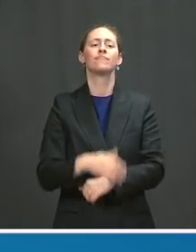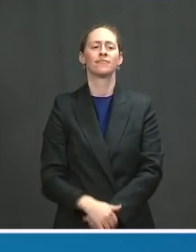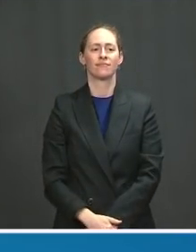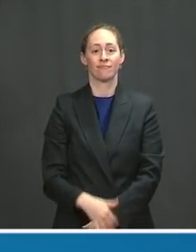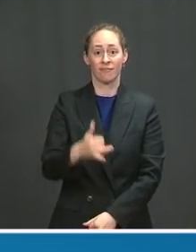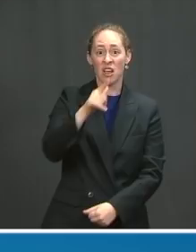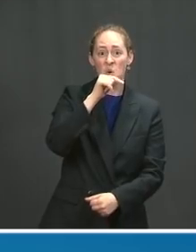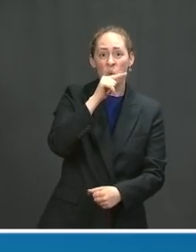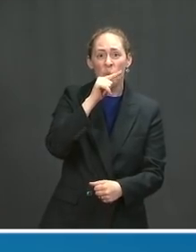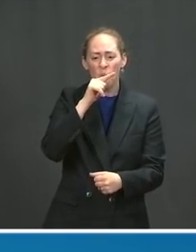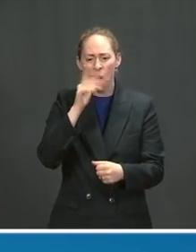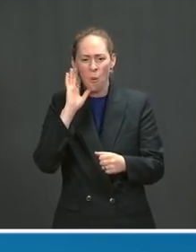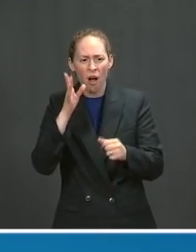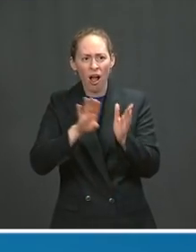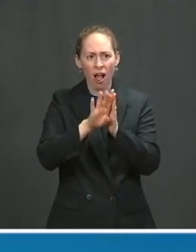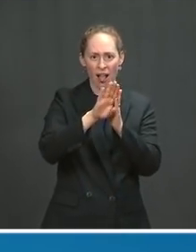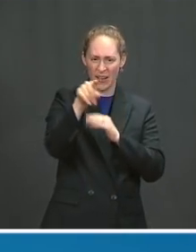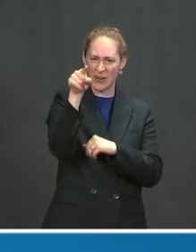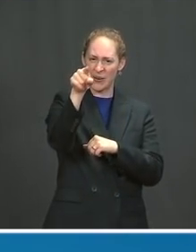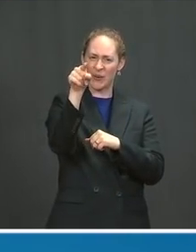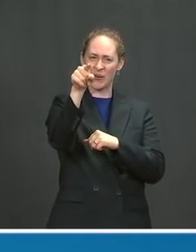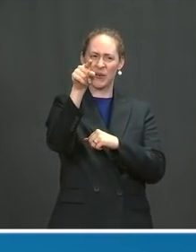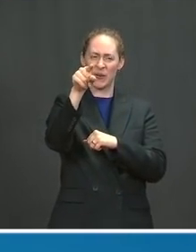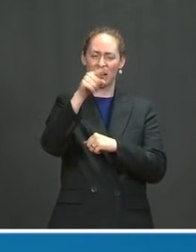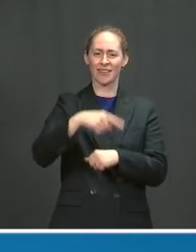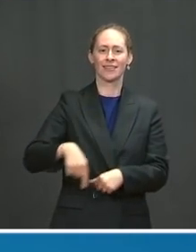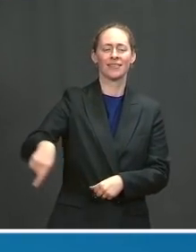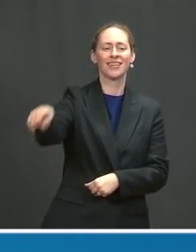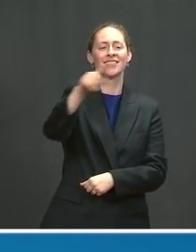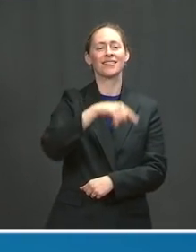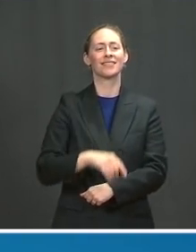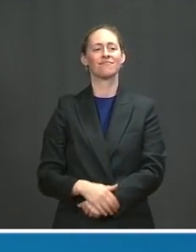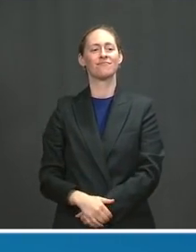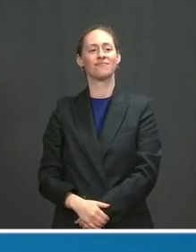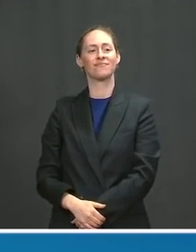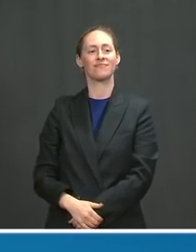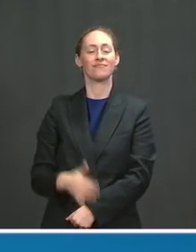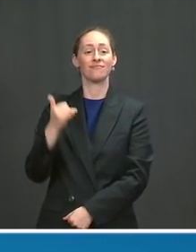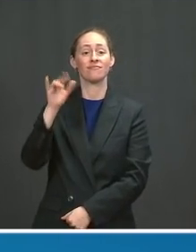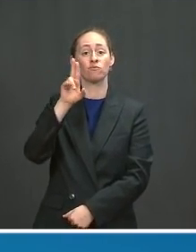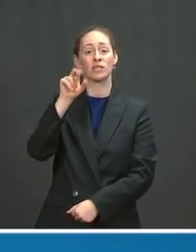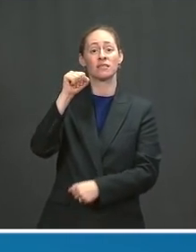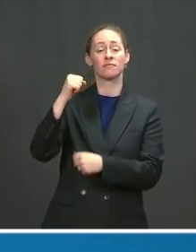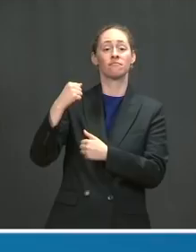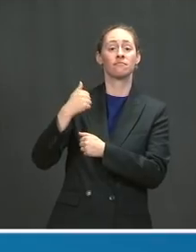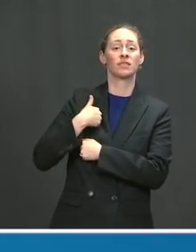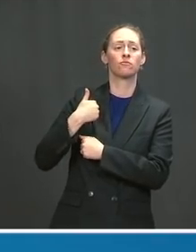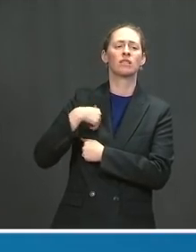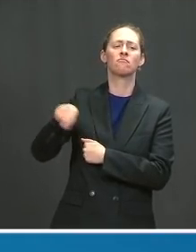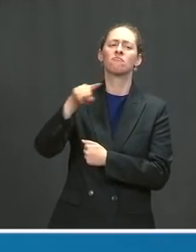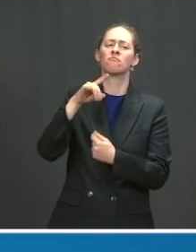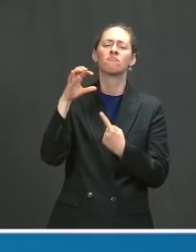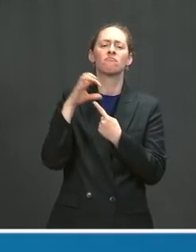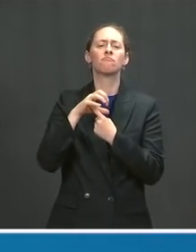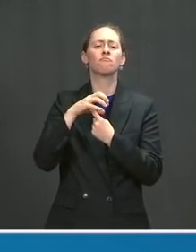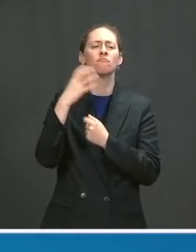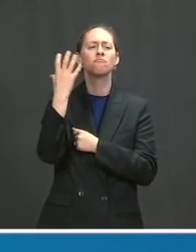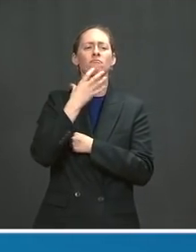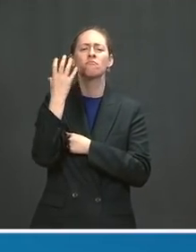because the United States military is the best, the bravest, and the most brilliant.